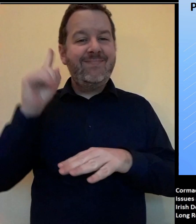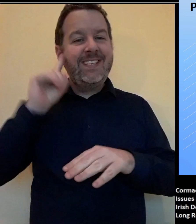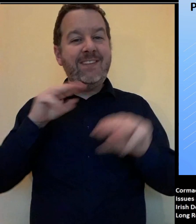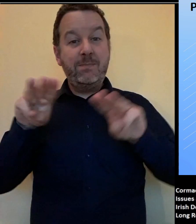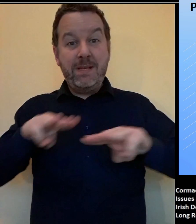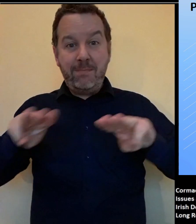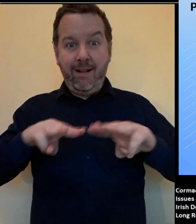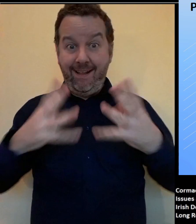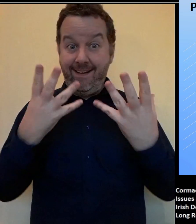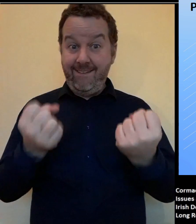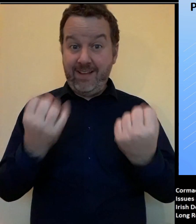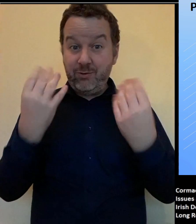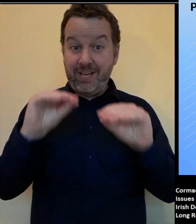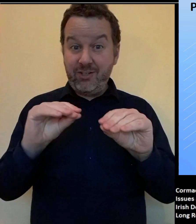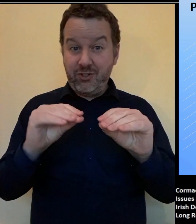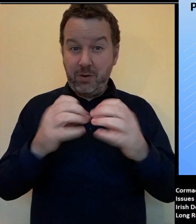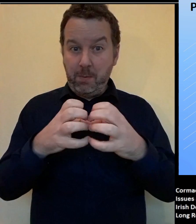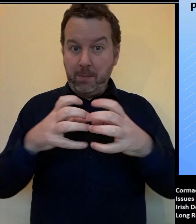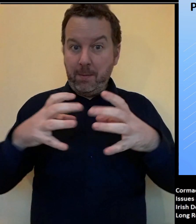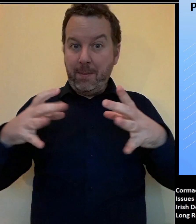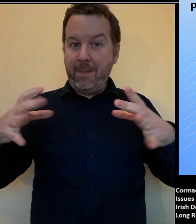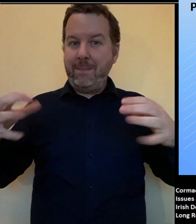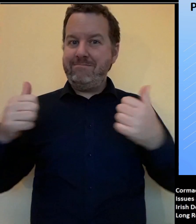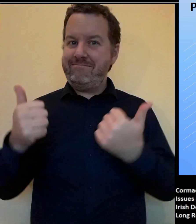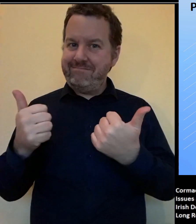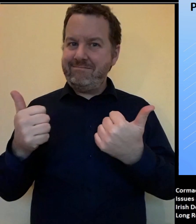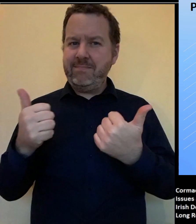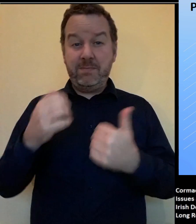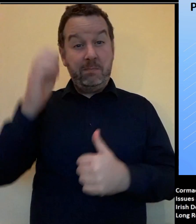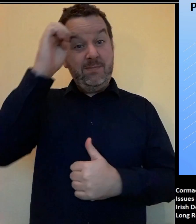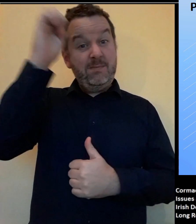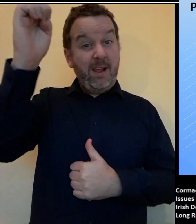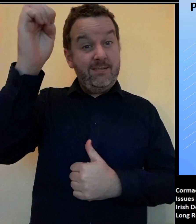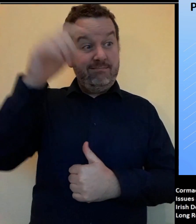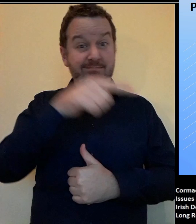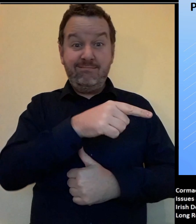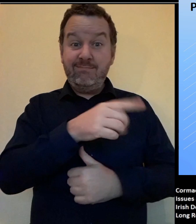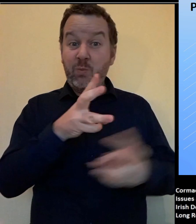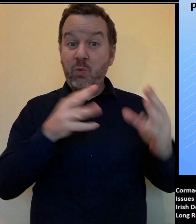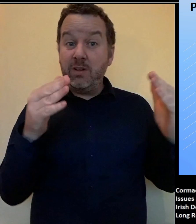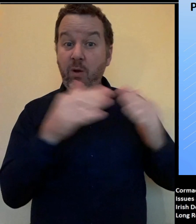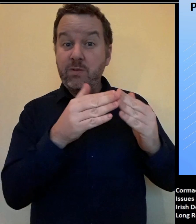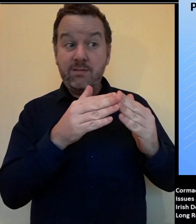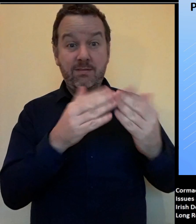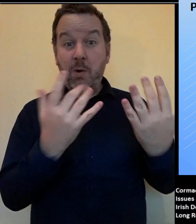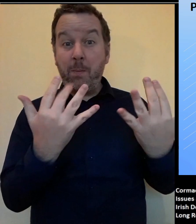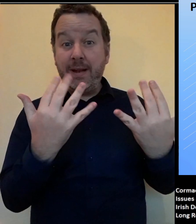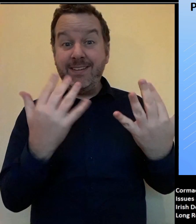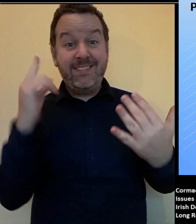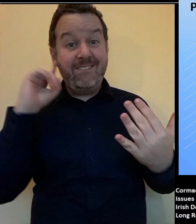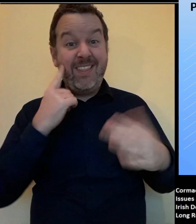As the number of deaf schools and educated deaf people rose, we might expect to see the proportion